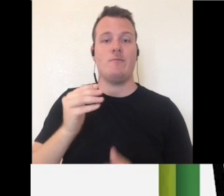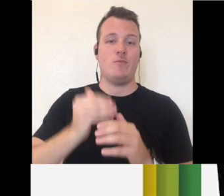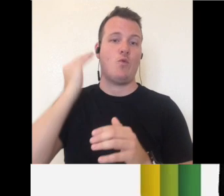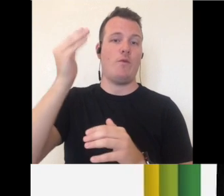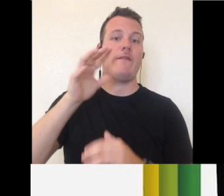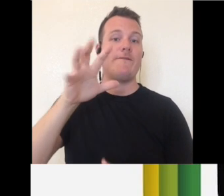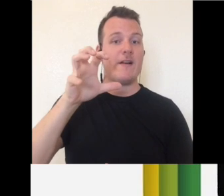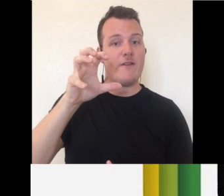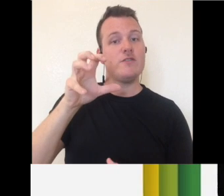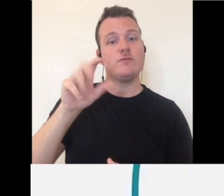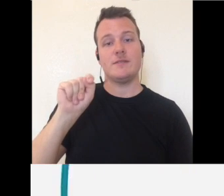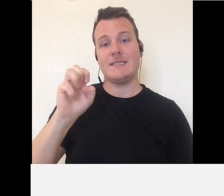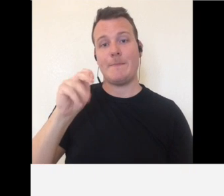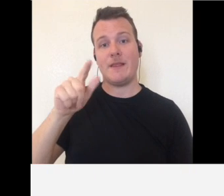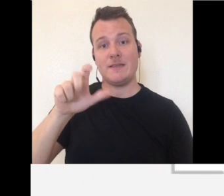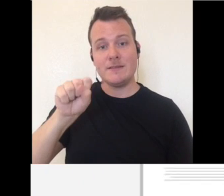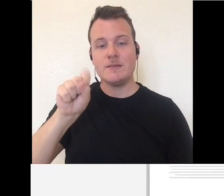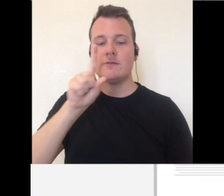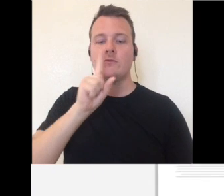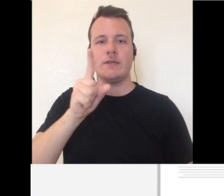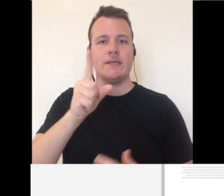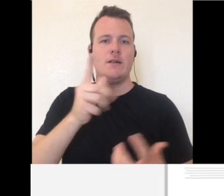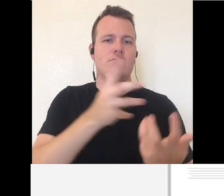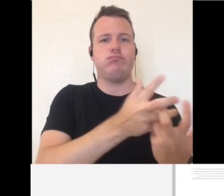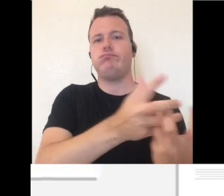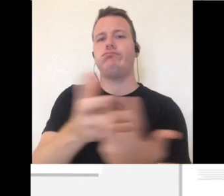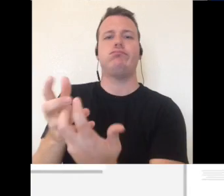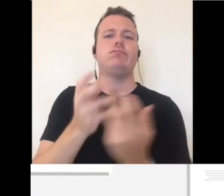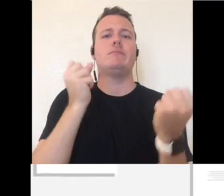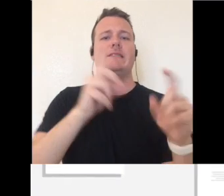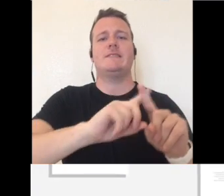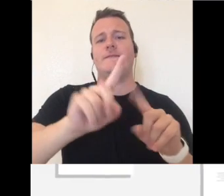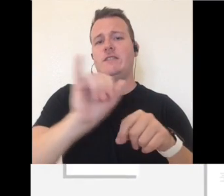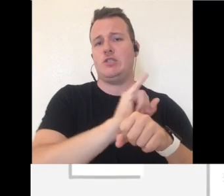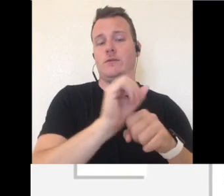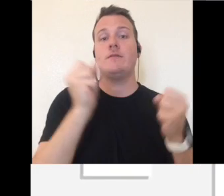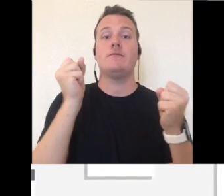Live Plan. With over 500 sample business plans, covering virtually every industry,